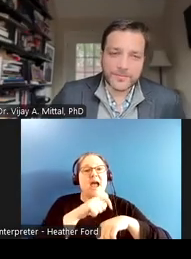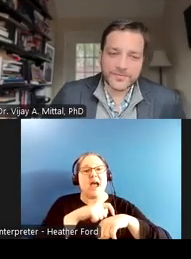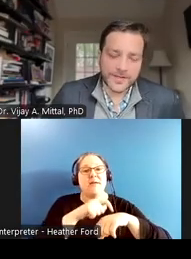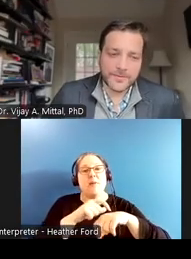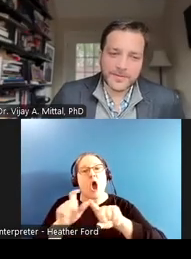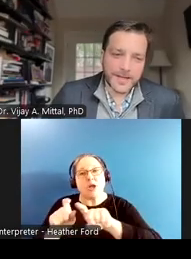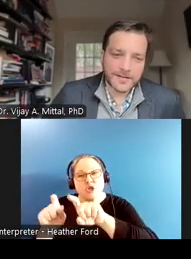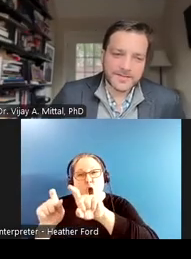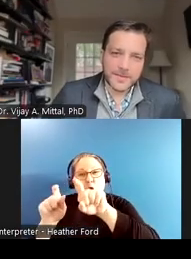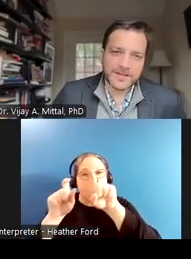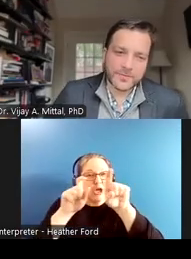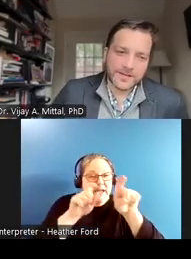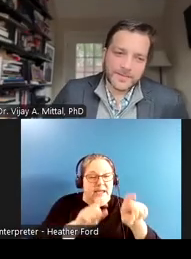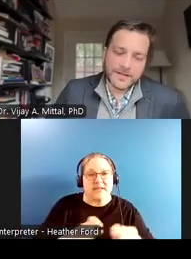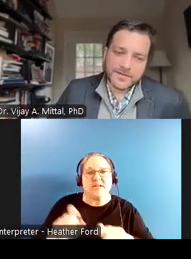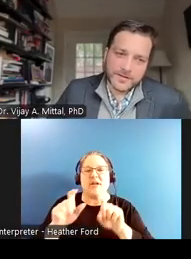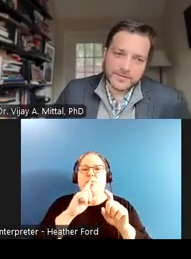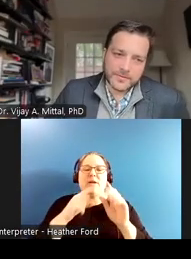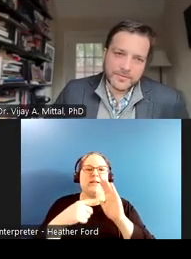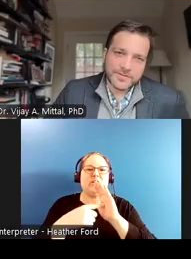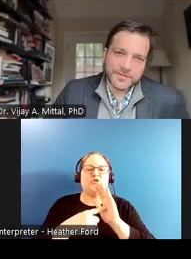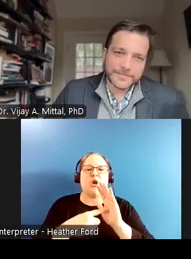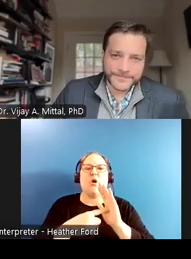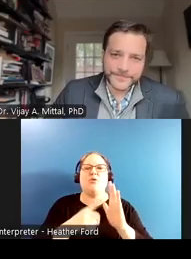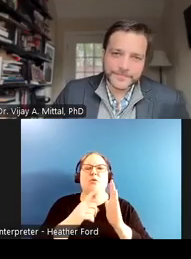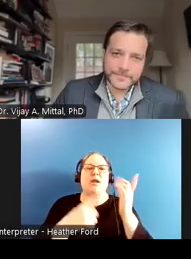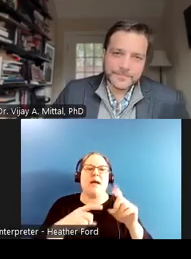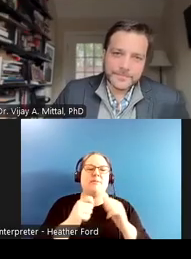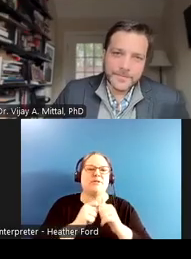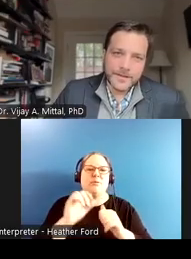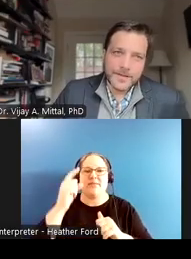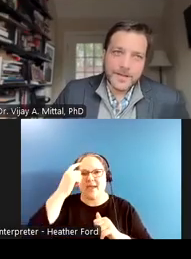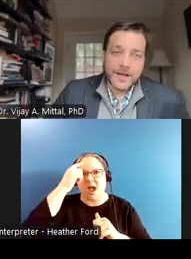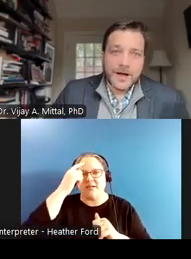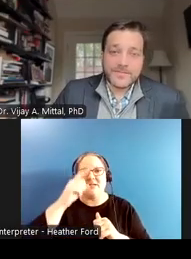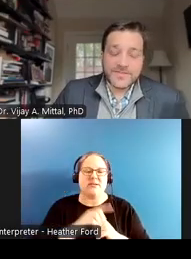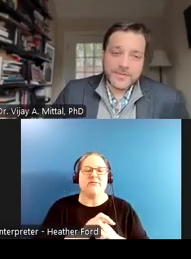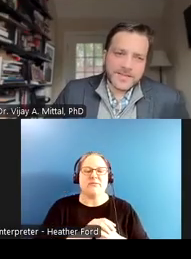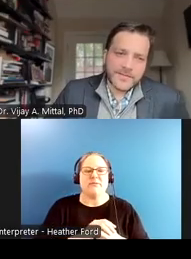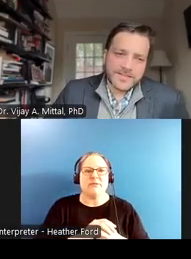which really replicated some nice work coming out of the cognuro literature. Um so this gave us